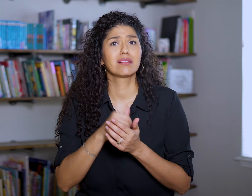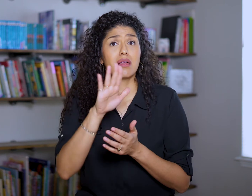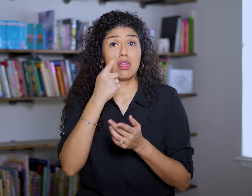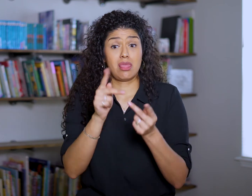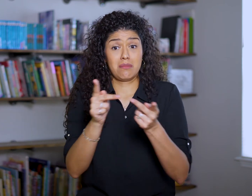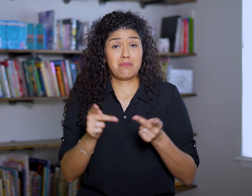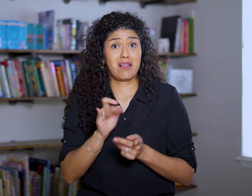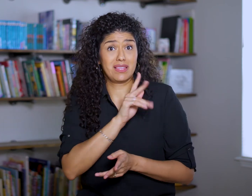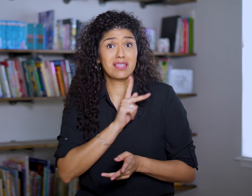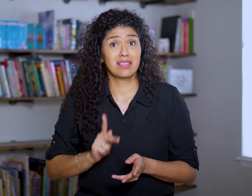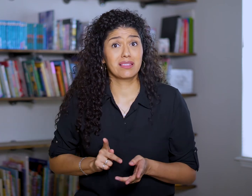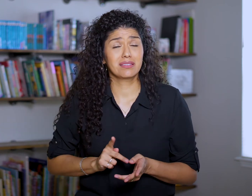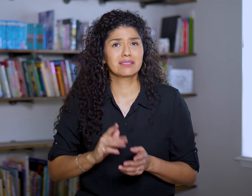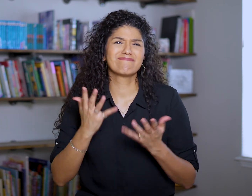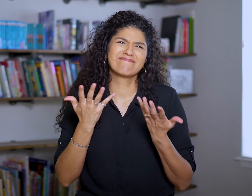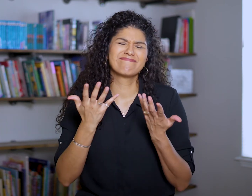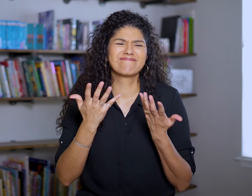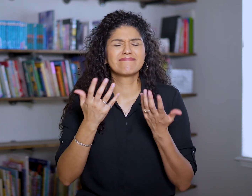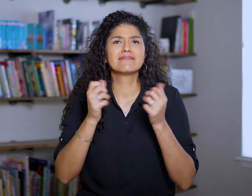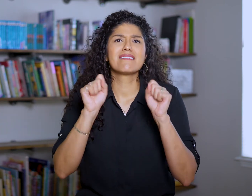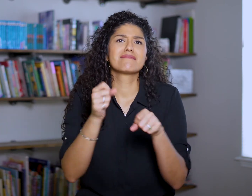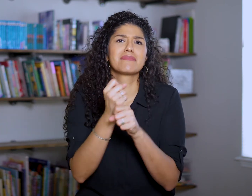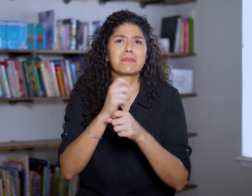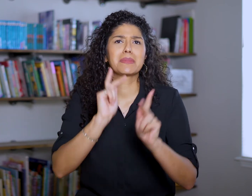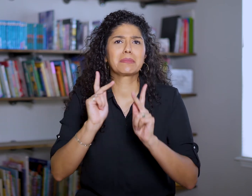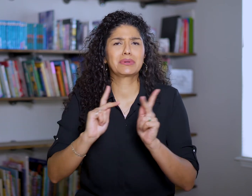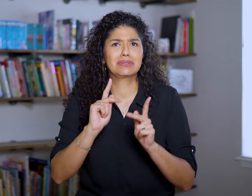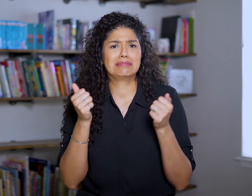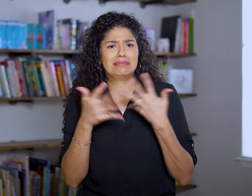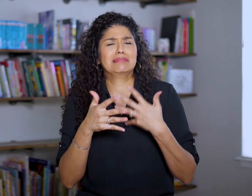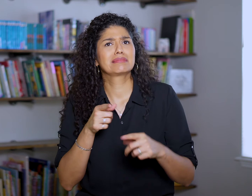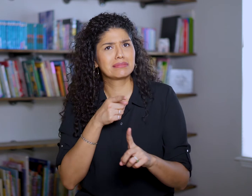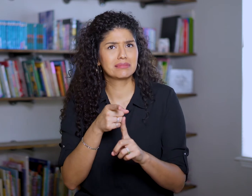The position of king makes people fear him